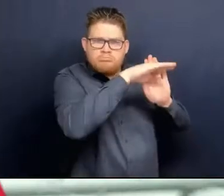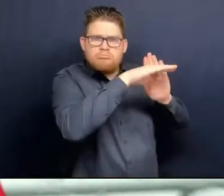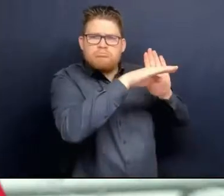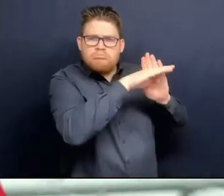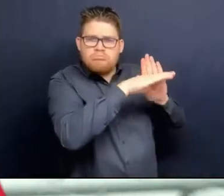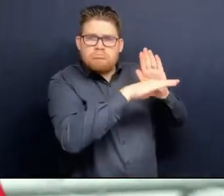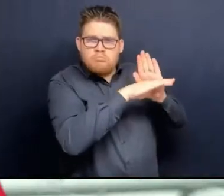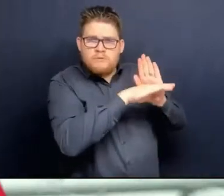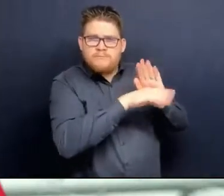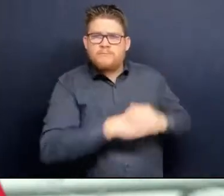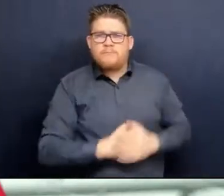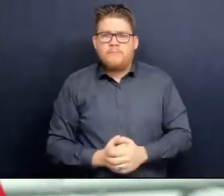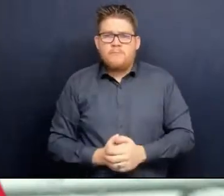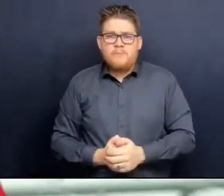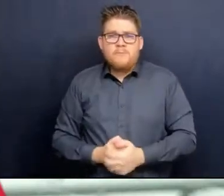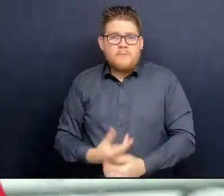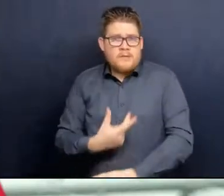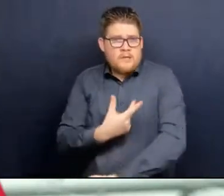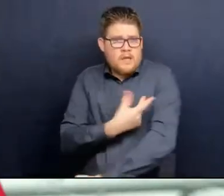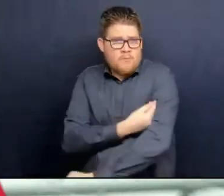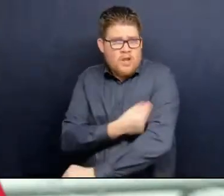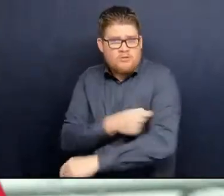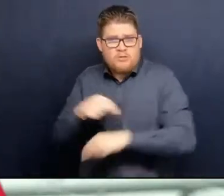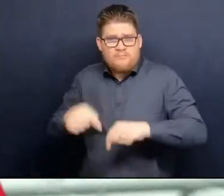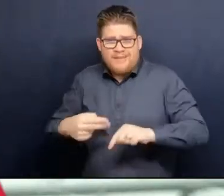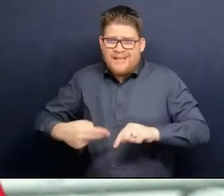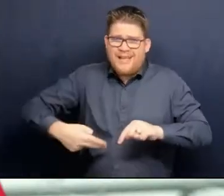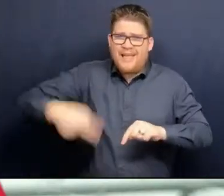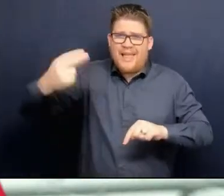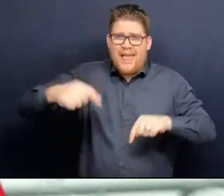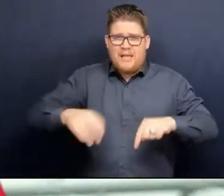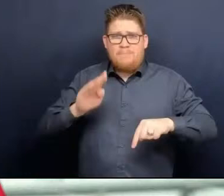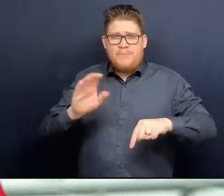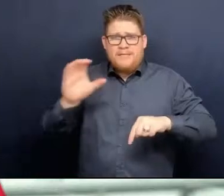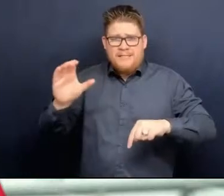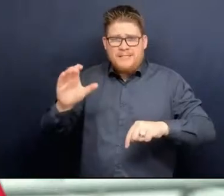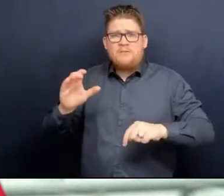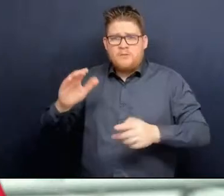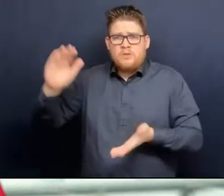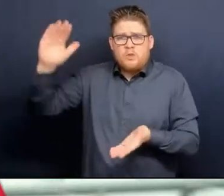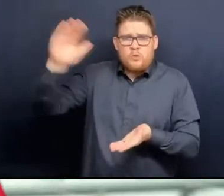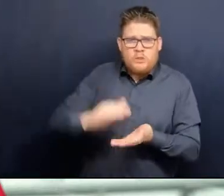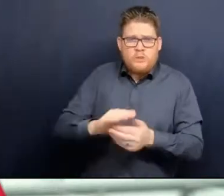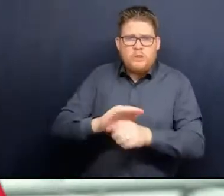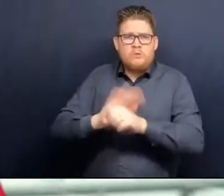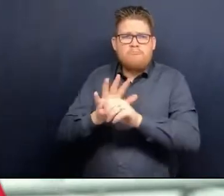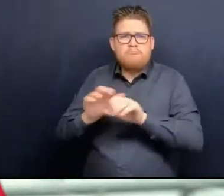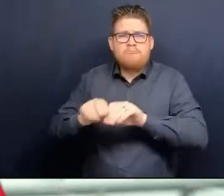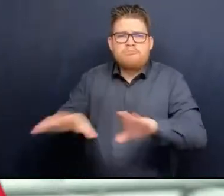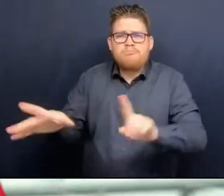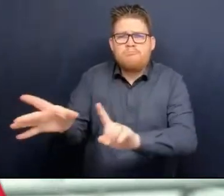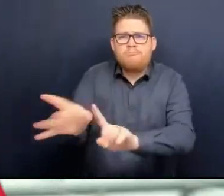in a sequential way. We have the immunization rates that are very high. We know that that makes a